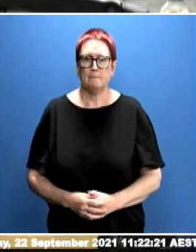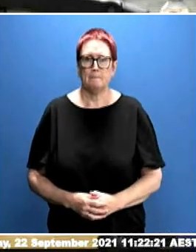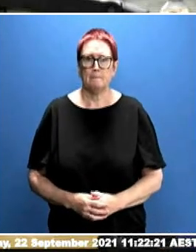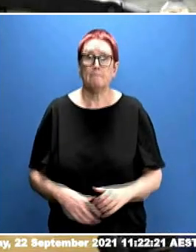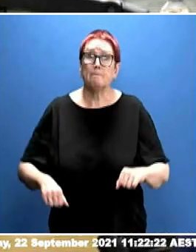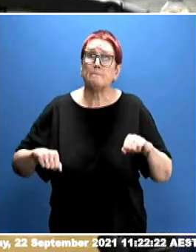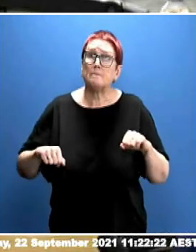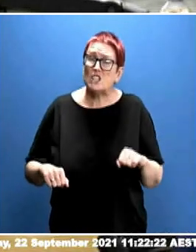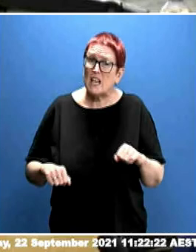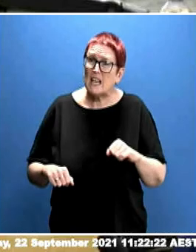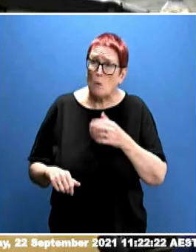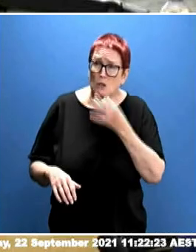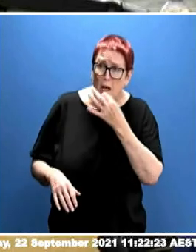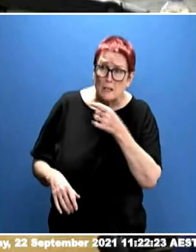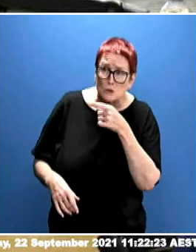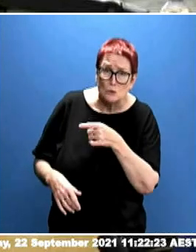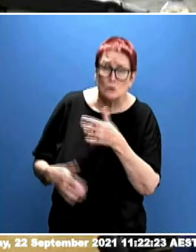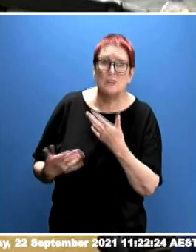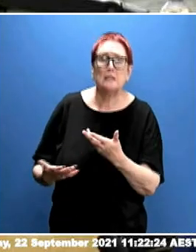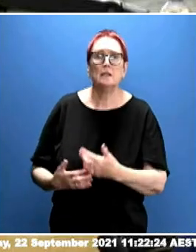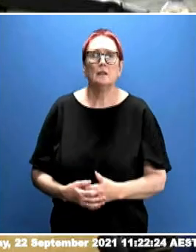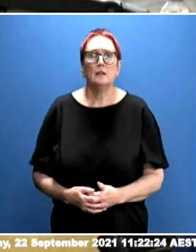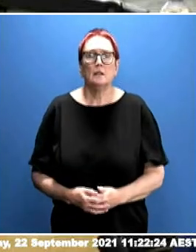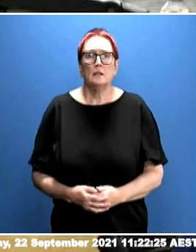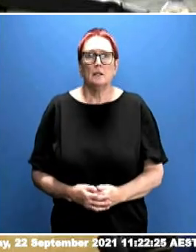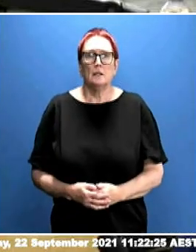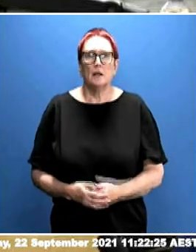Chair, there are some other materials that I will tender